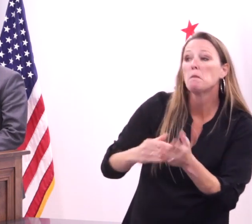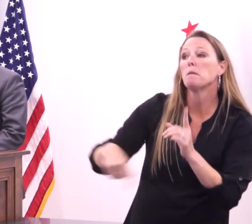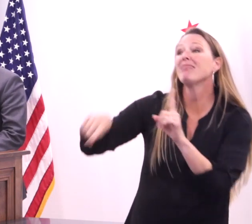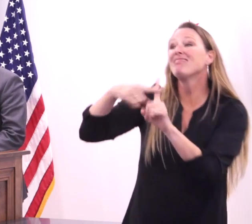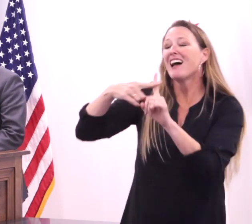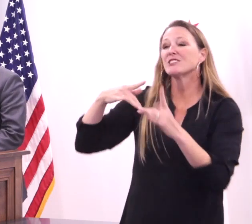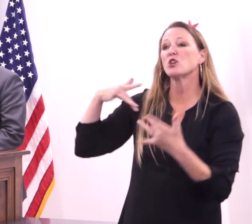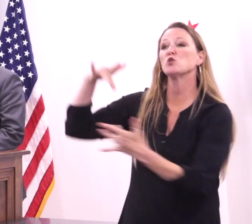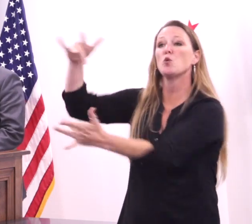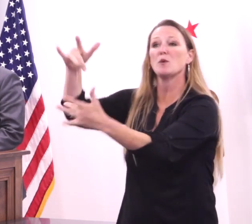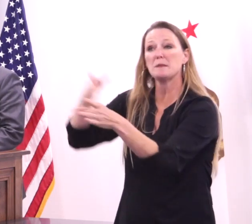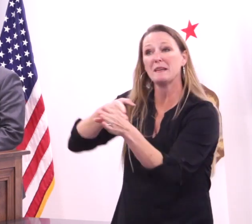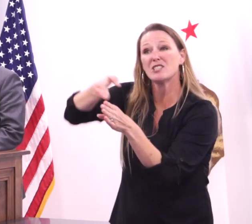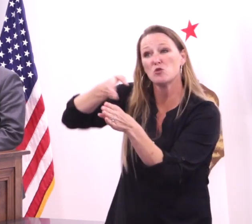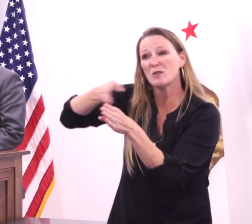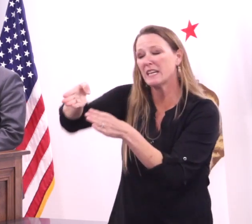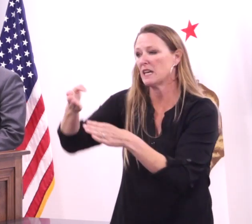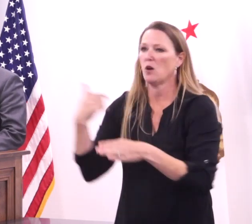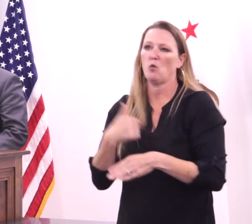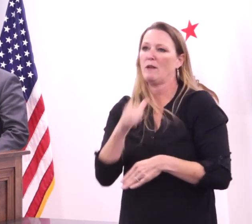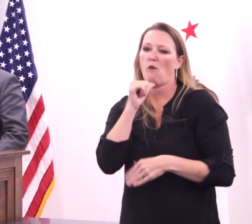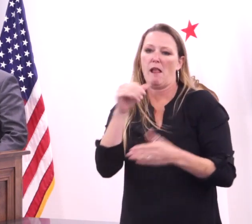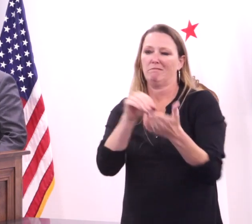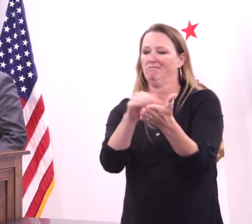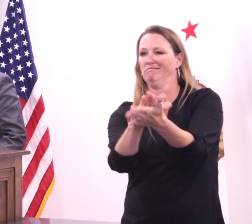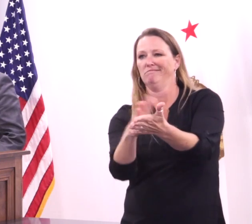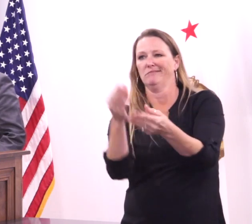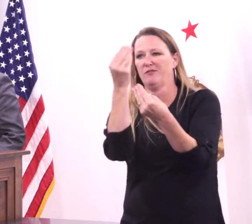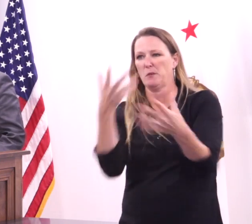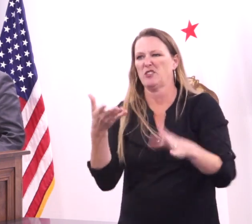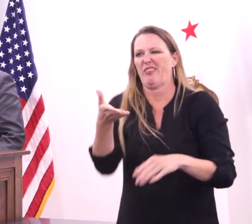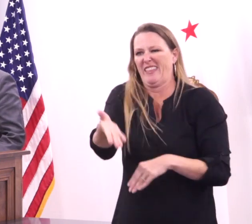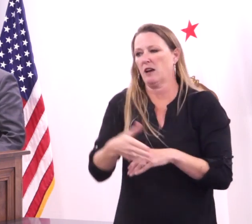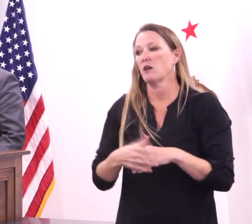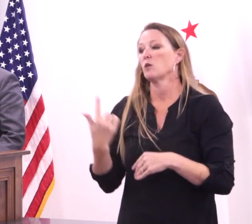We're partnering with tourism industry to ensure that appropriate messages